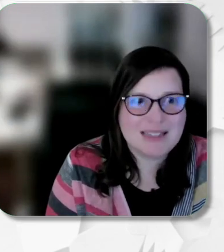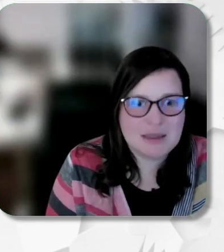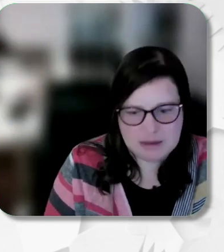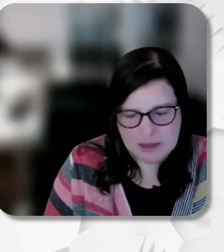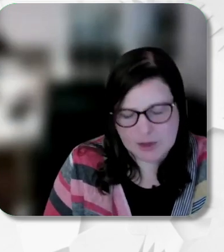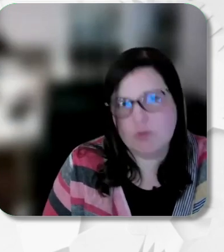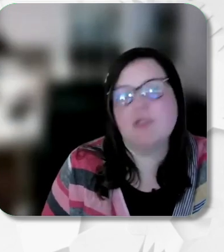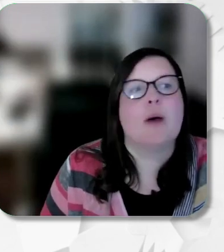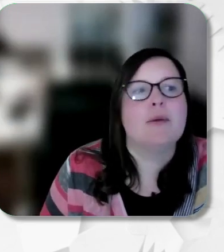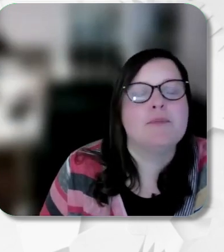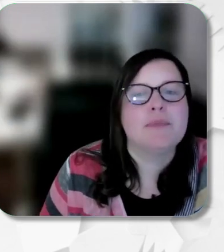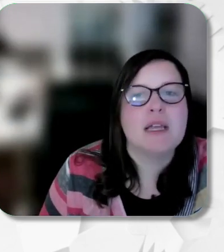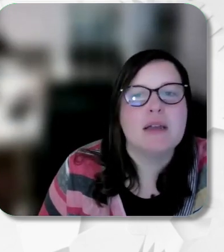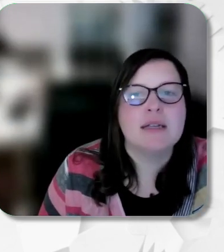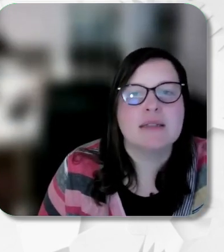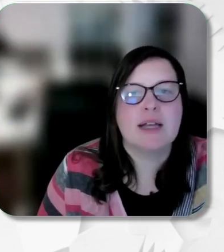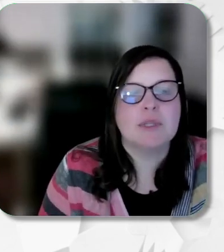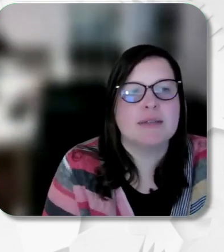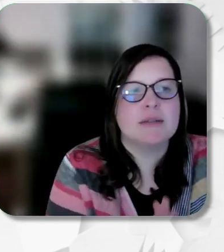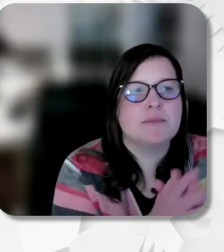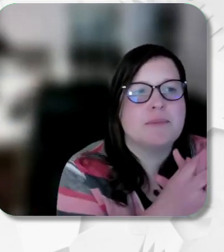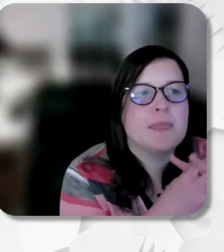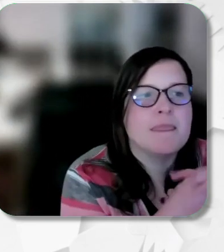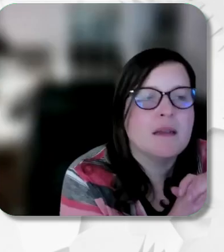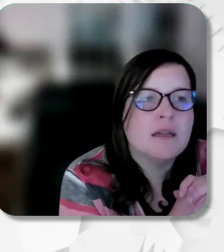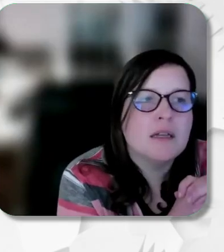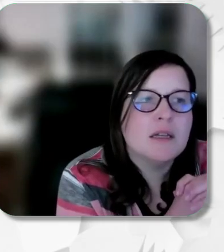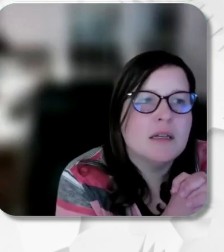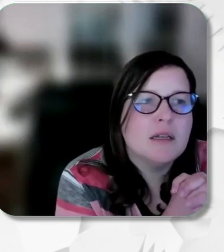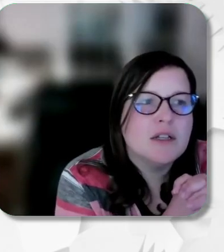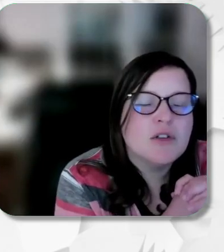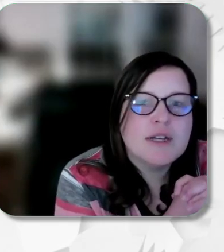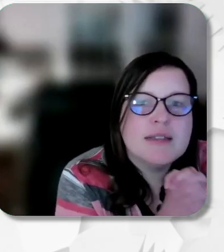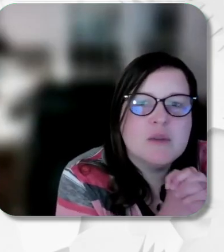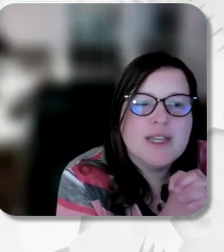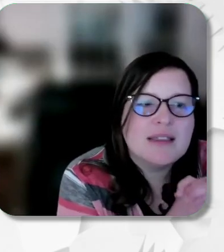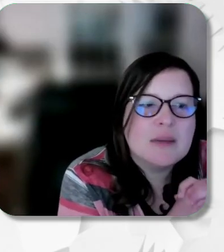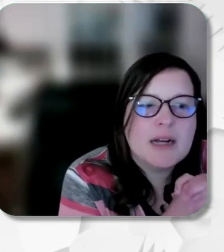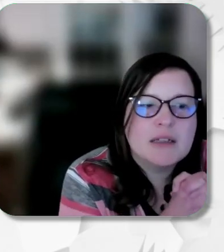see this in the classroom as well. Next slide please. So for instance we can think about a